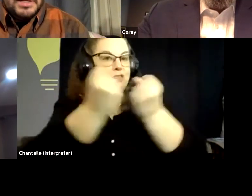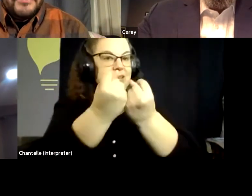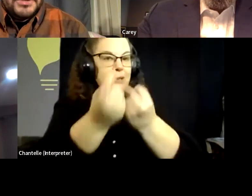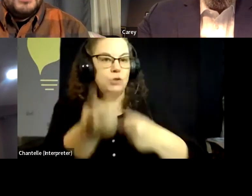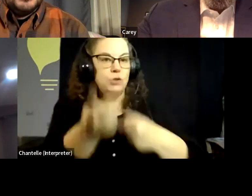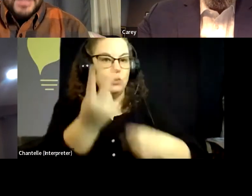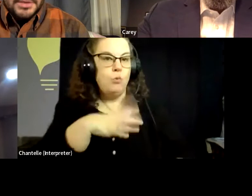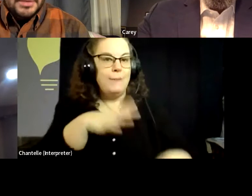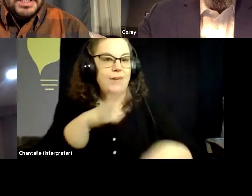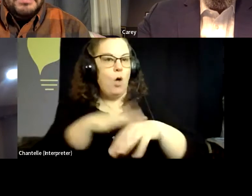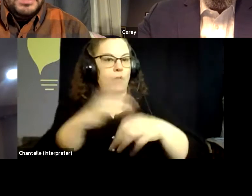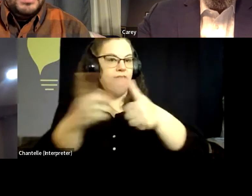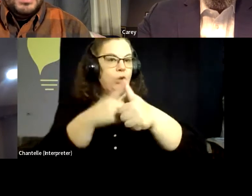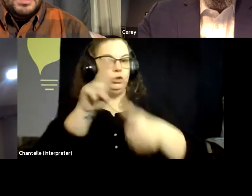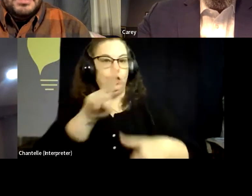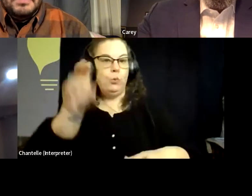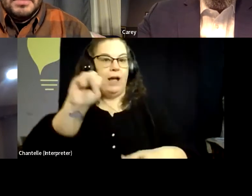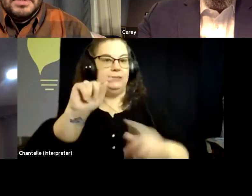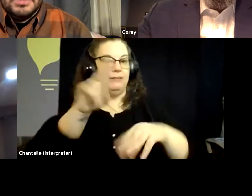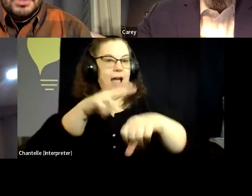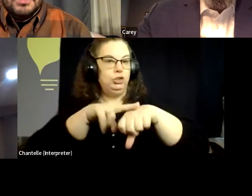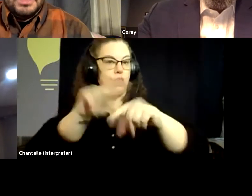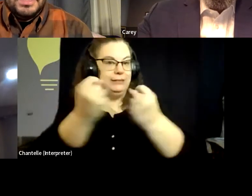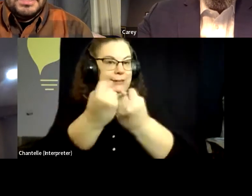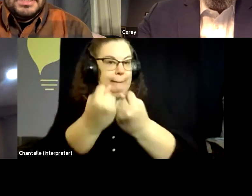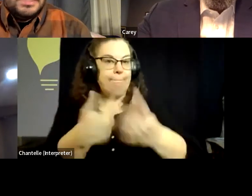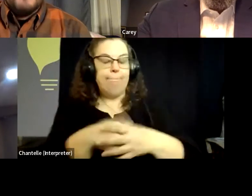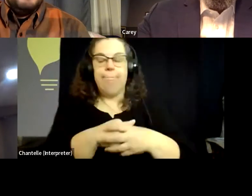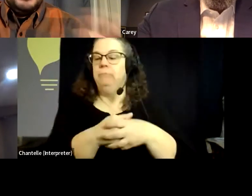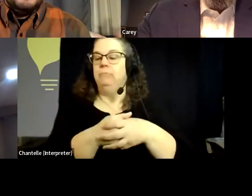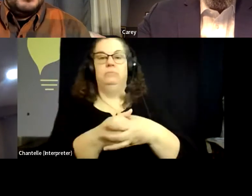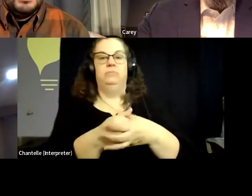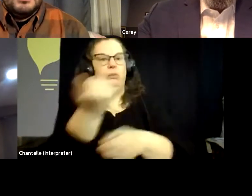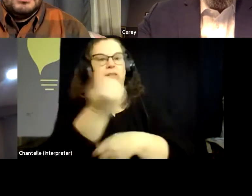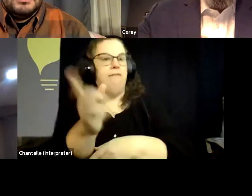the first U.S. national team. It's everybody . We don't